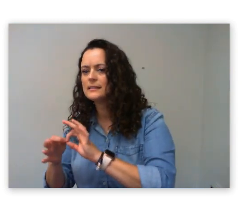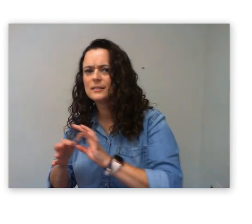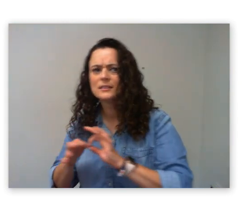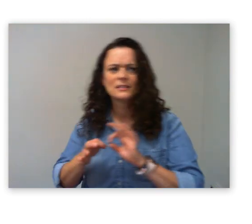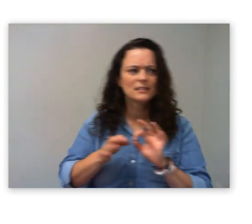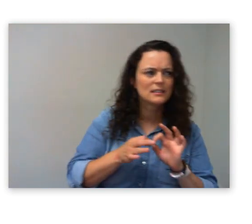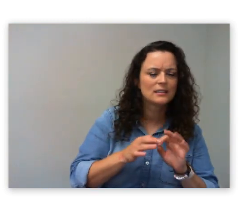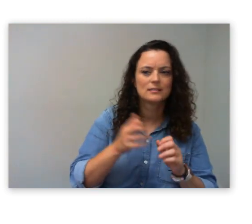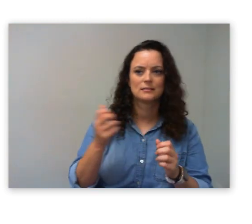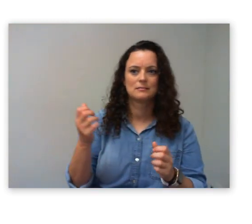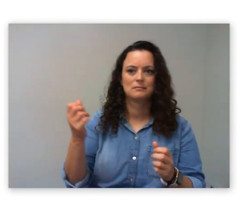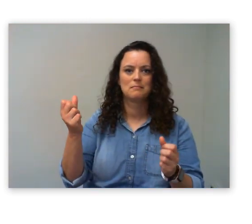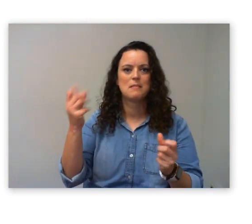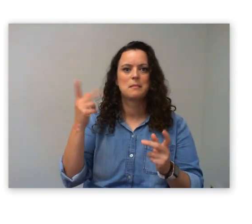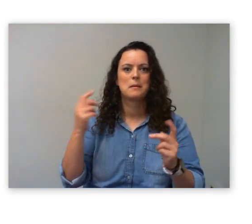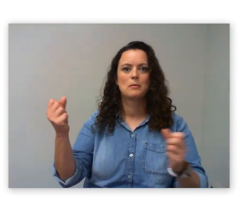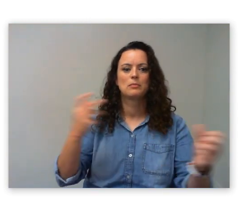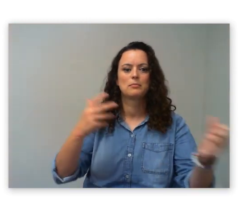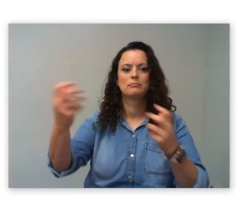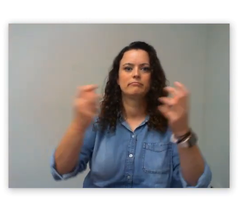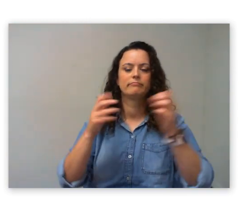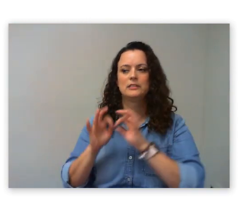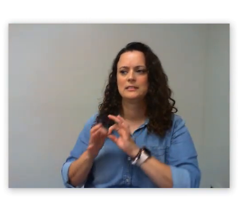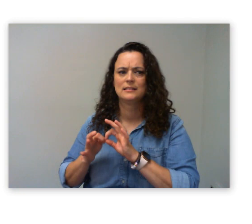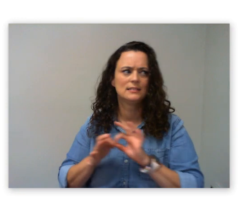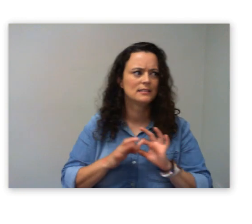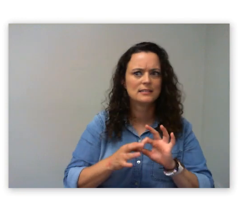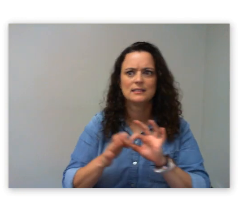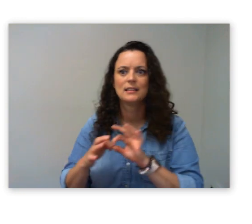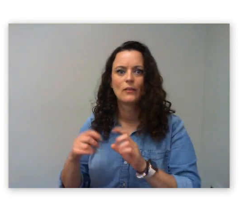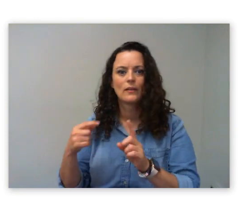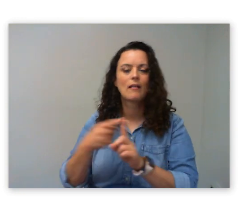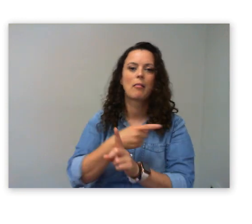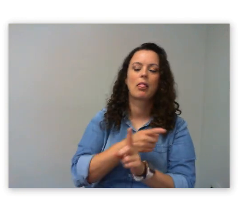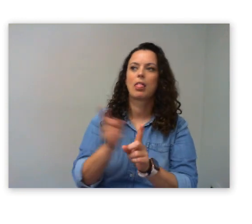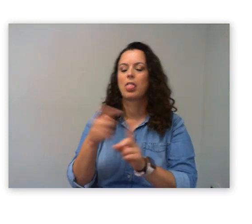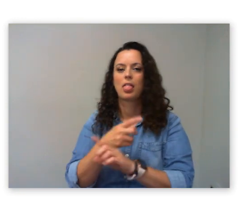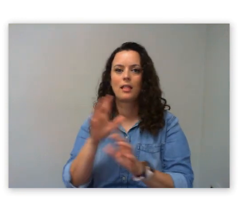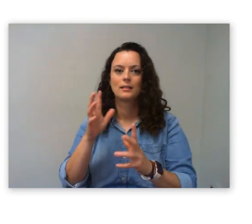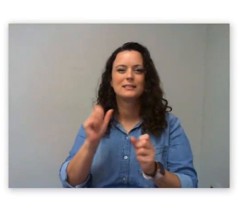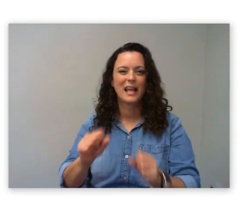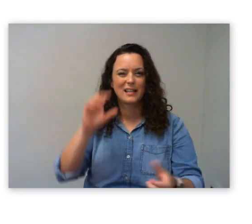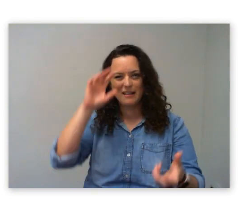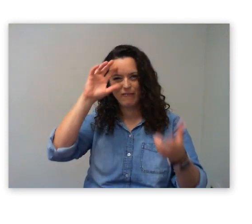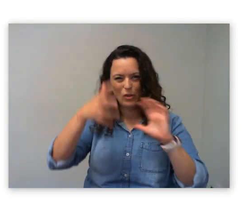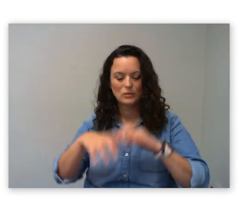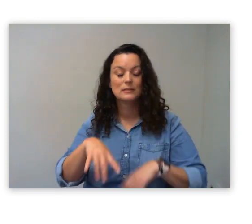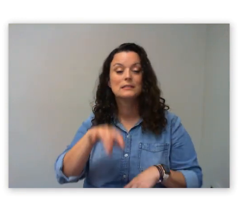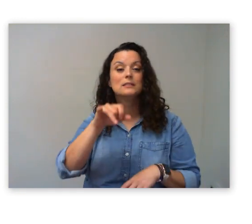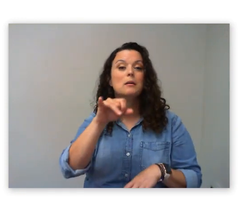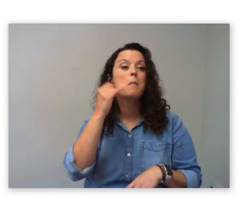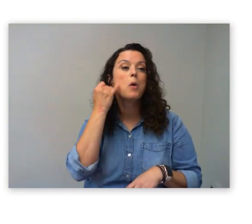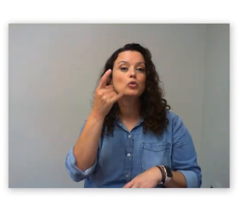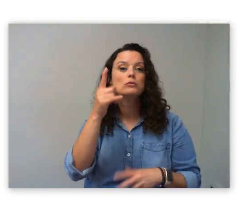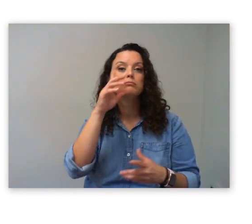and that can be confusing um pretending to know sign language and flapping your hands around